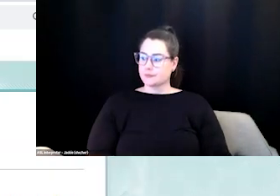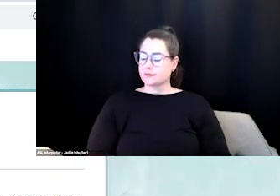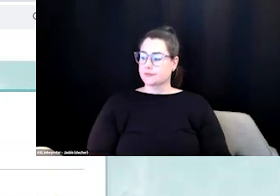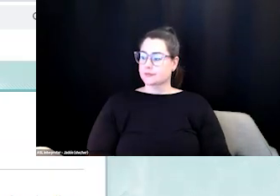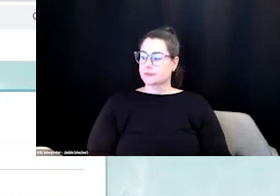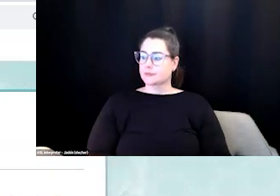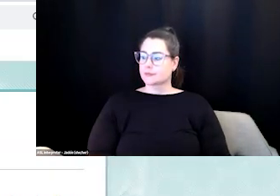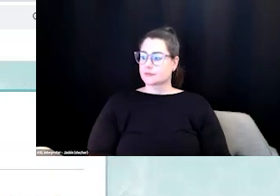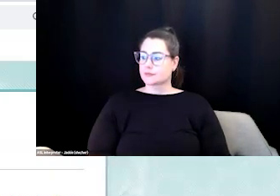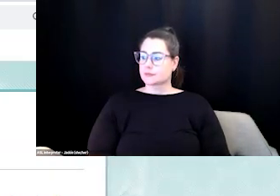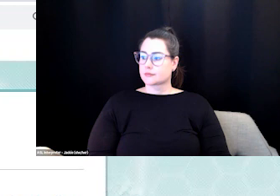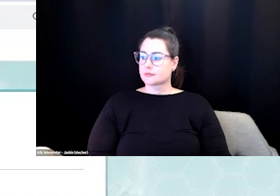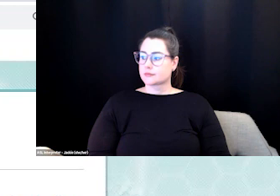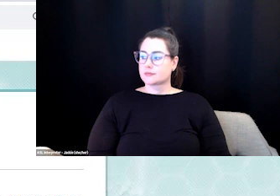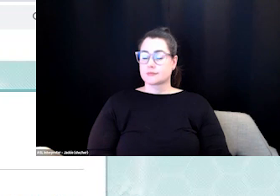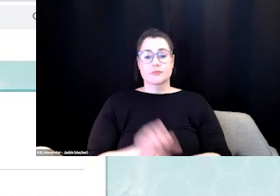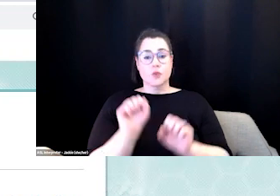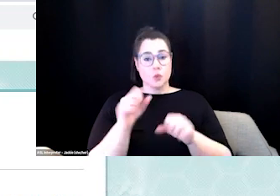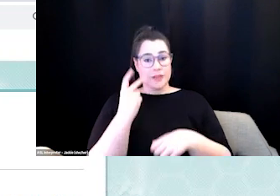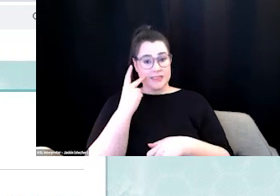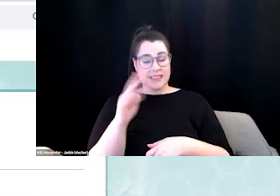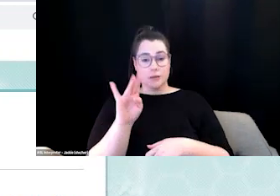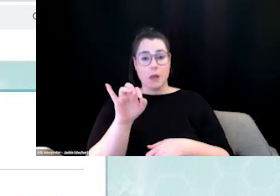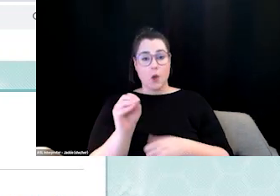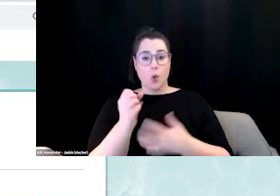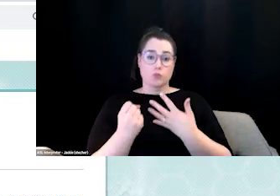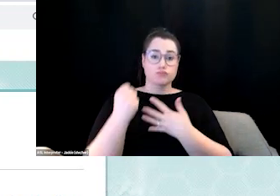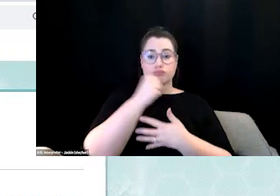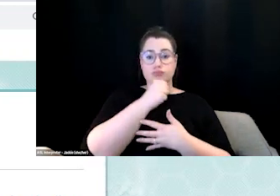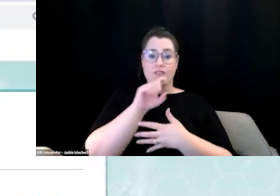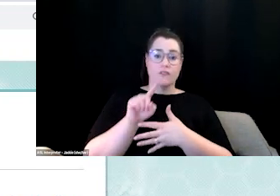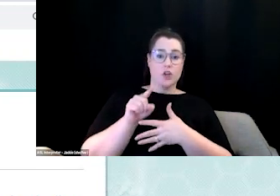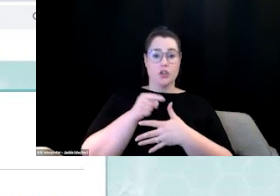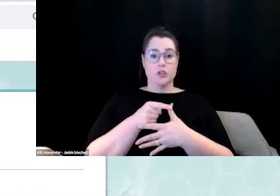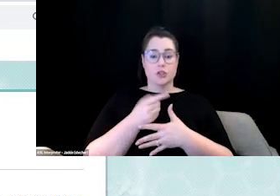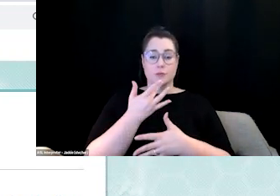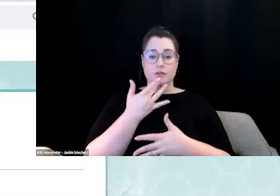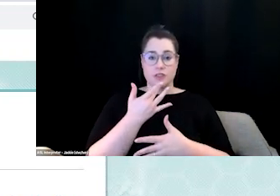So as you can see, I moved it all the way to place number 1. And now that is where the proposal is going to.